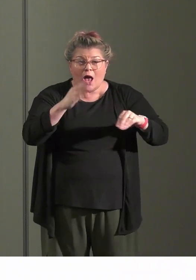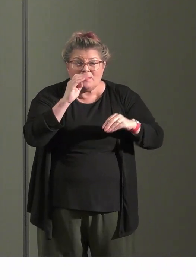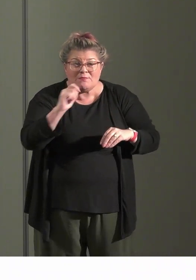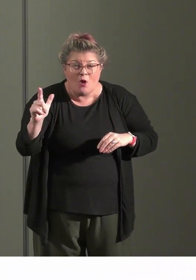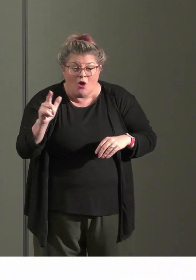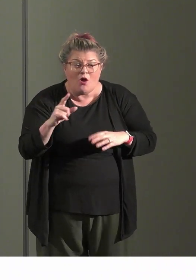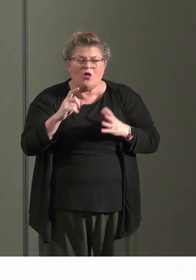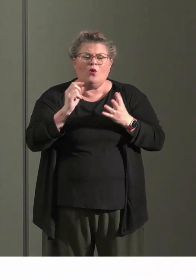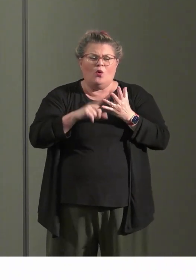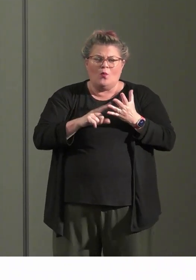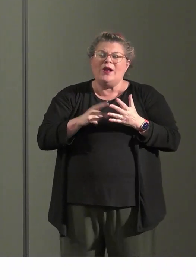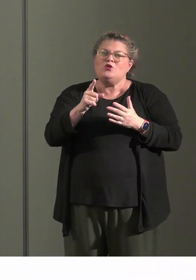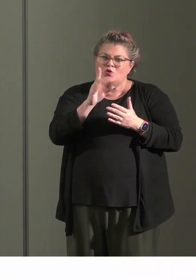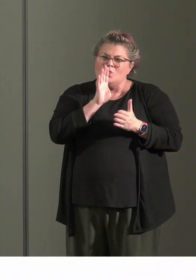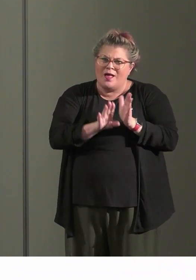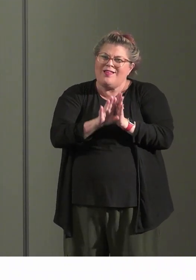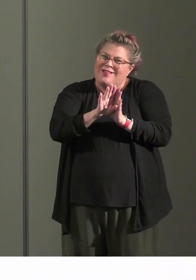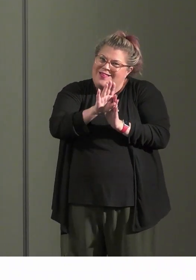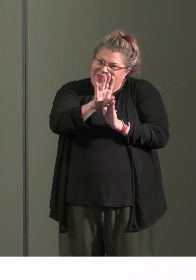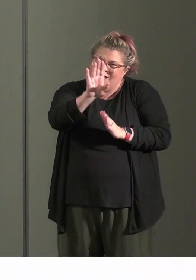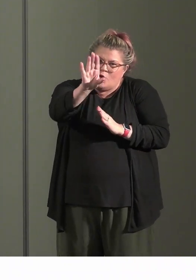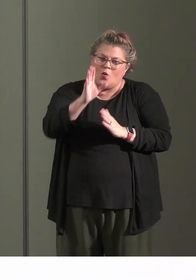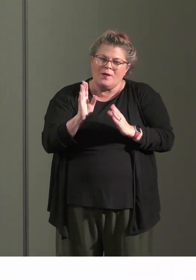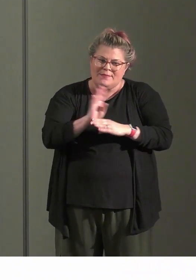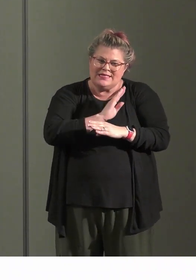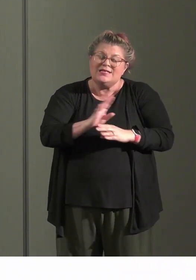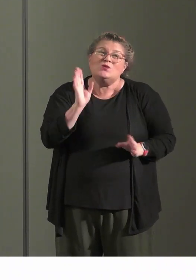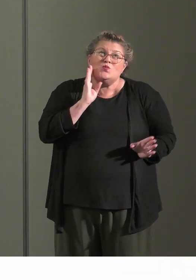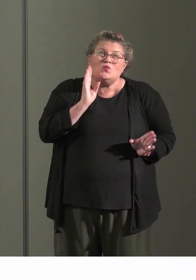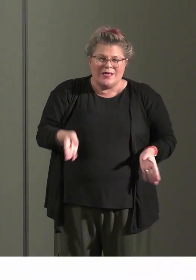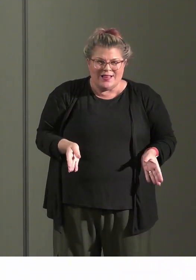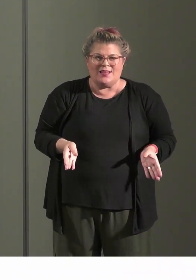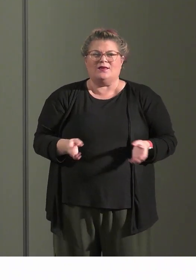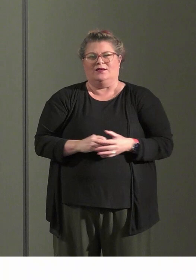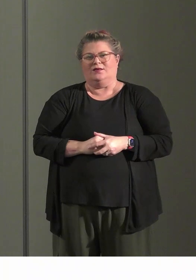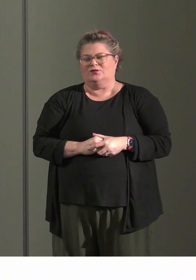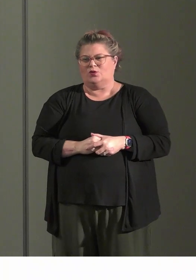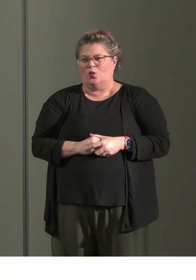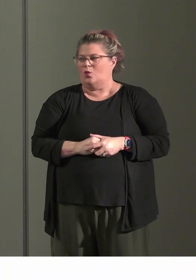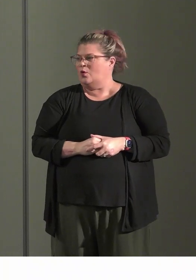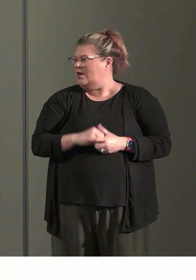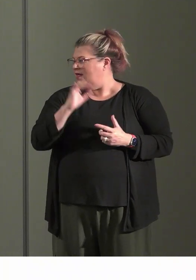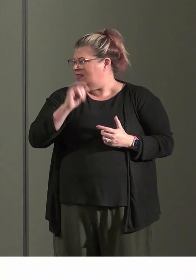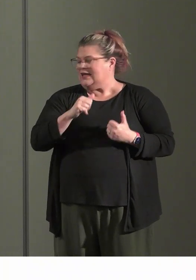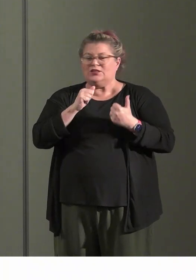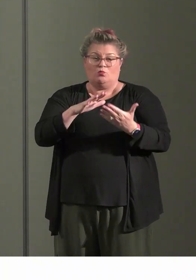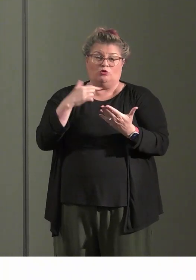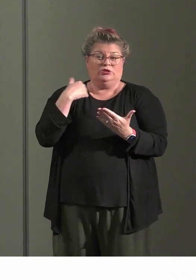you will increase your business to do what we're asking you to do. These are the approaches we take